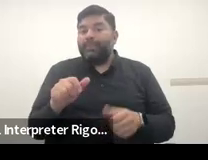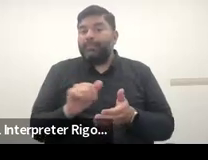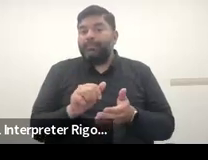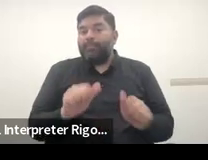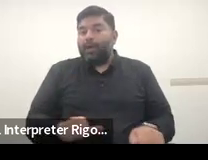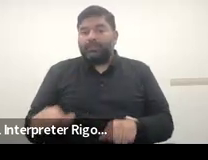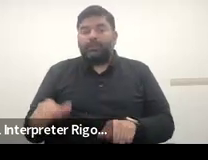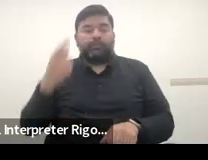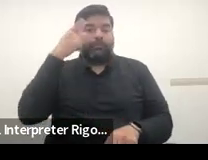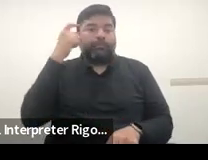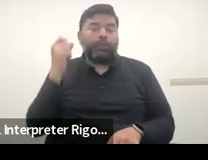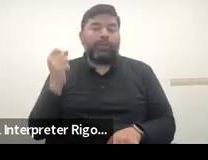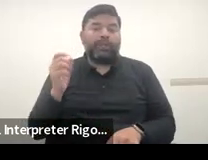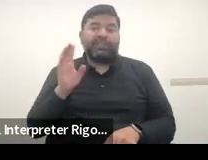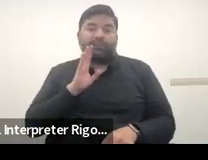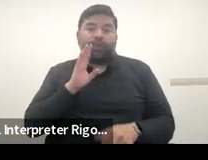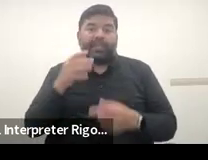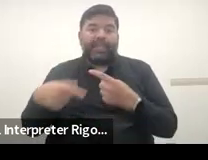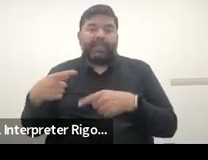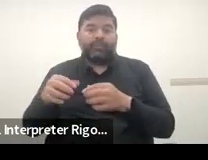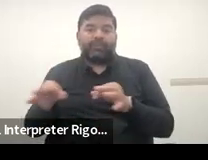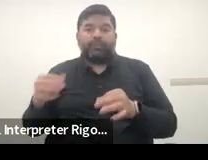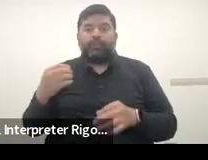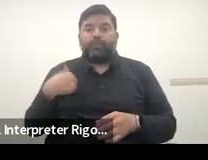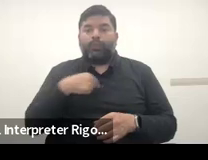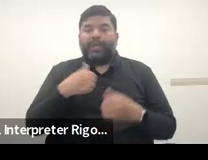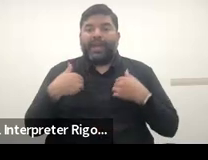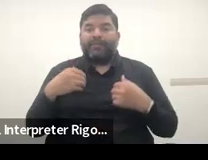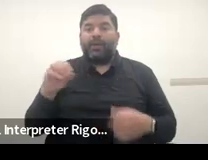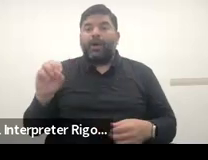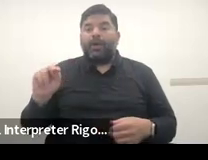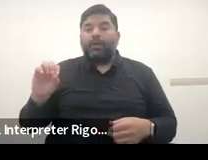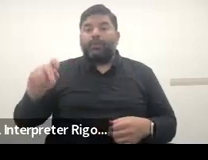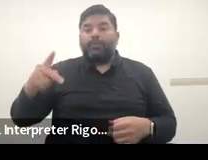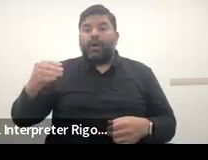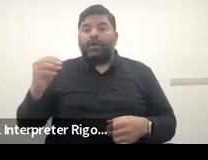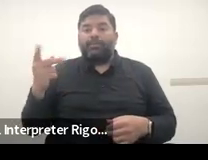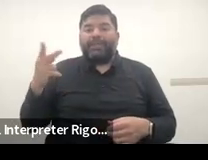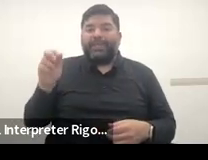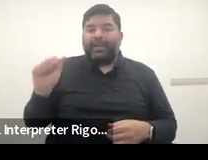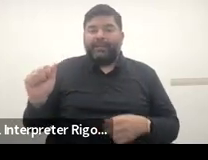you know we have onomatopoeias for example, and so there's that level of iconicity where the form of a word